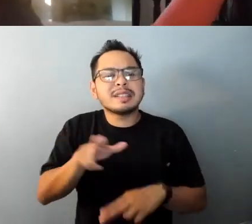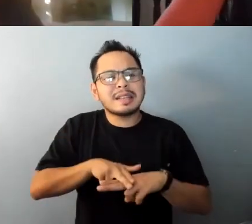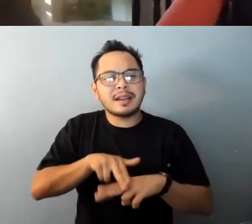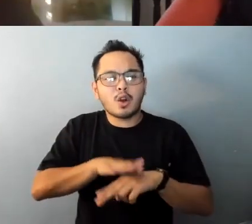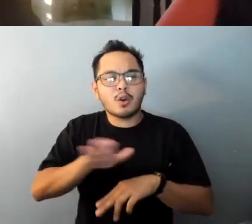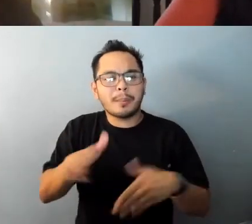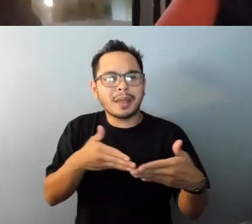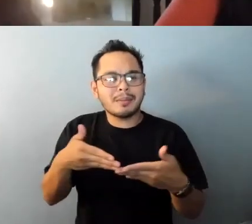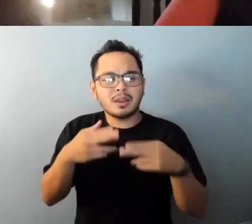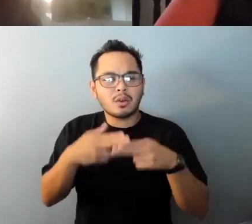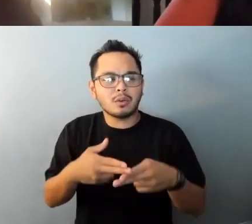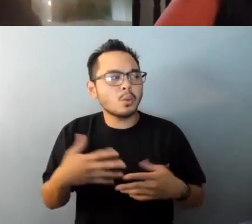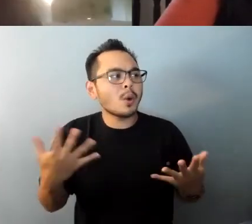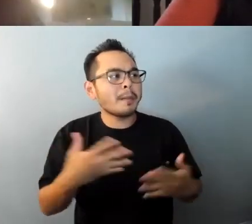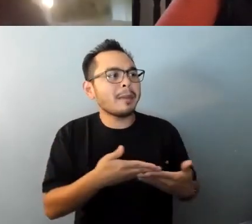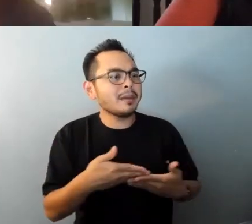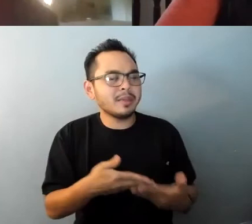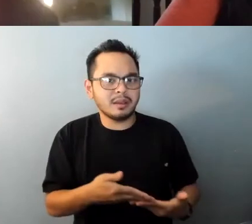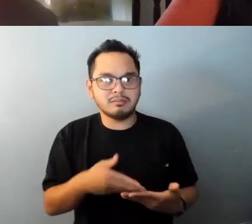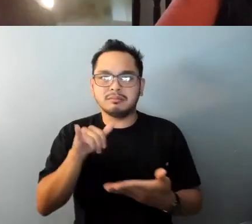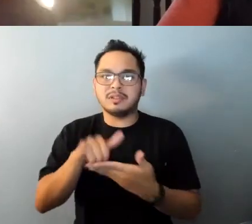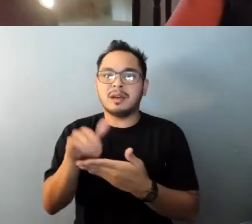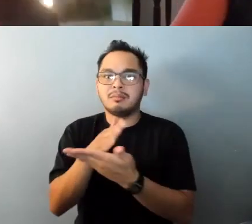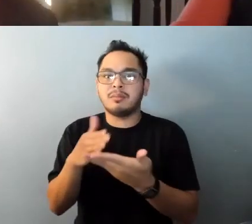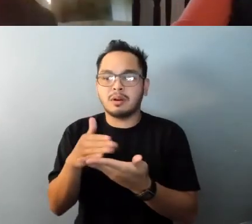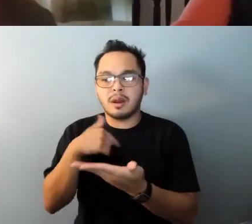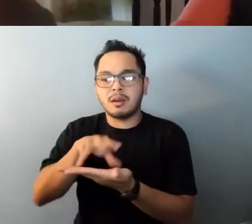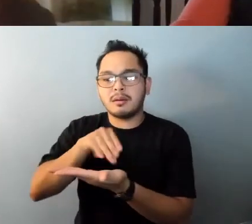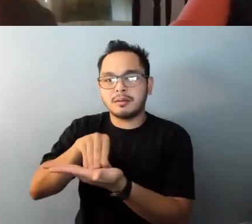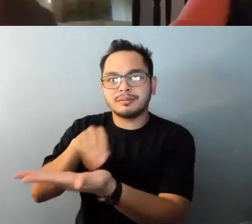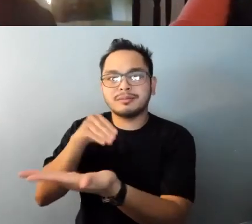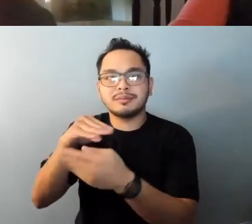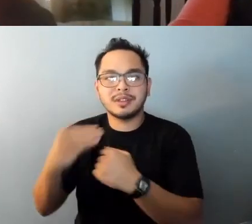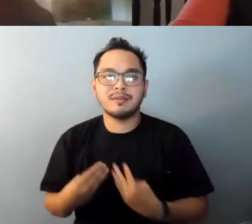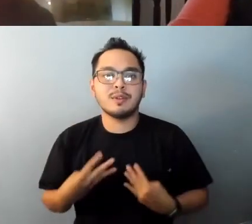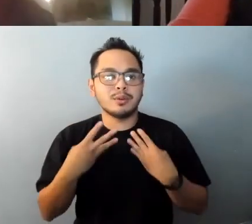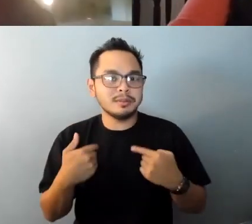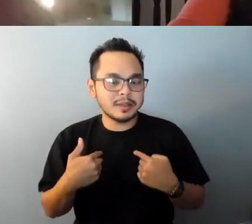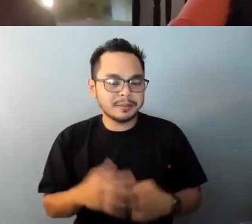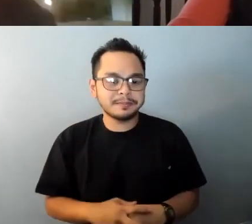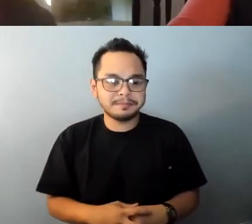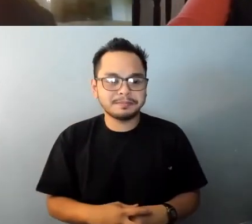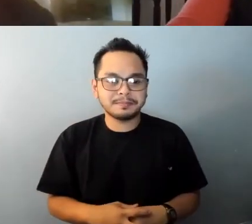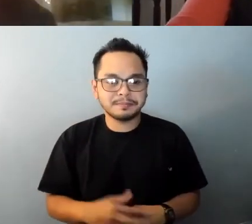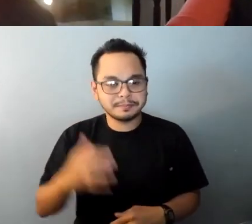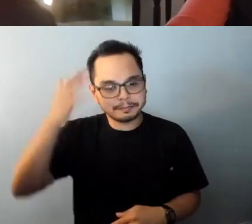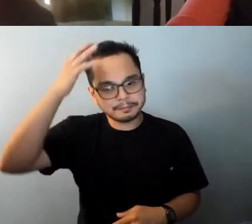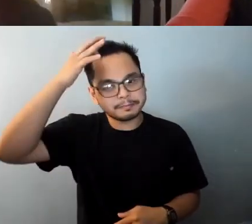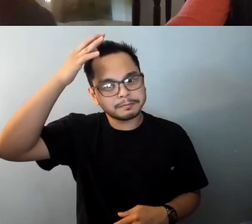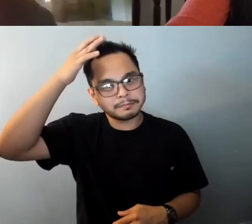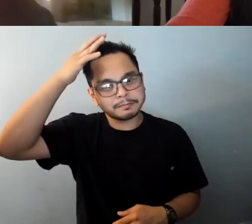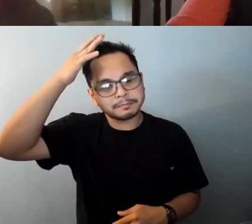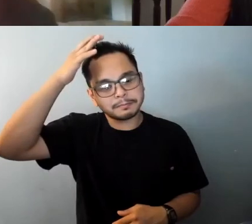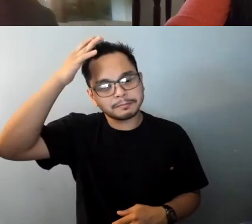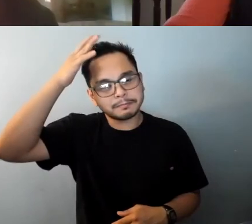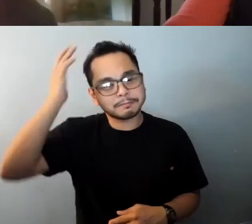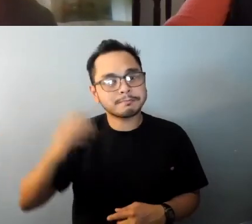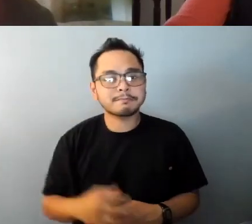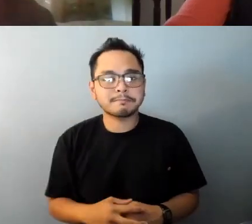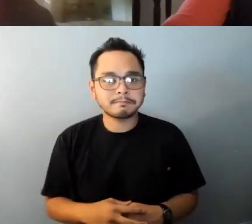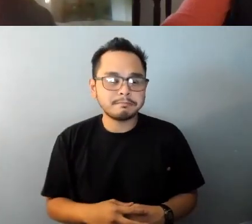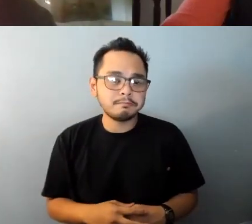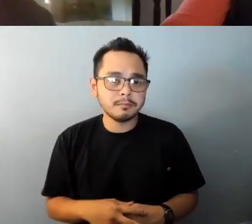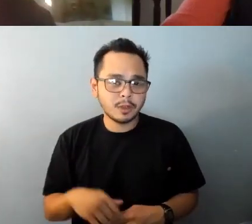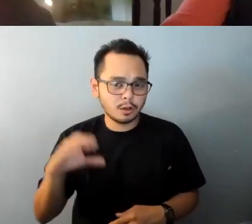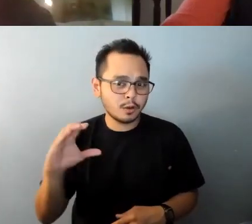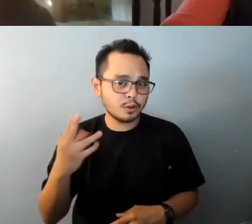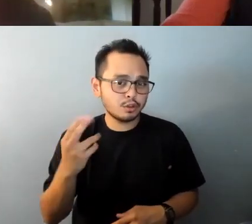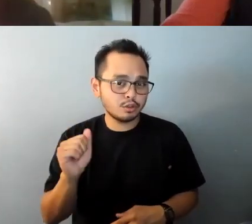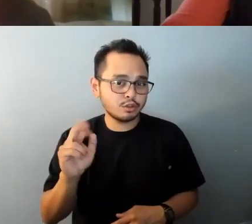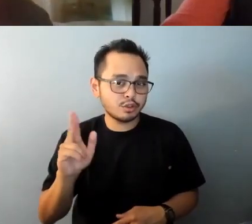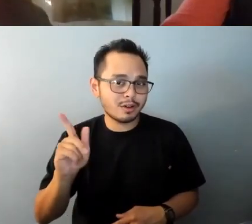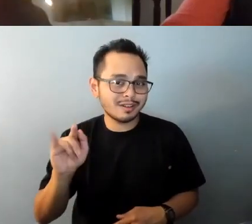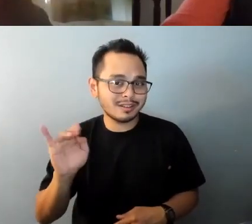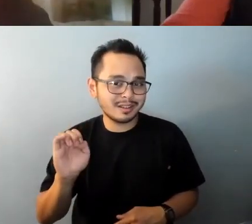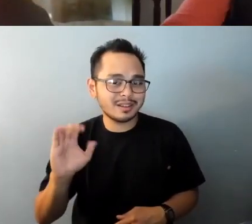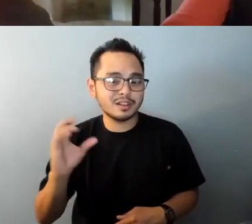And not influenced a lot more than people probably know about. Oh, Charlie Chaplin films.